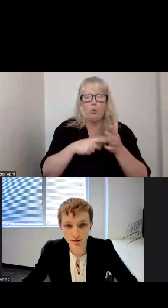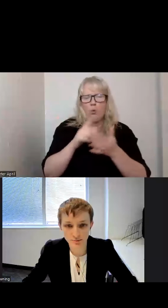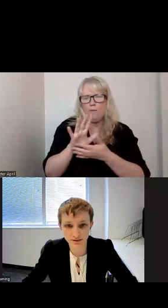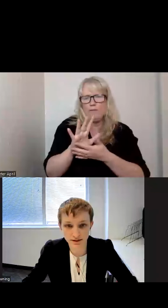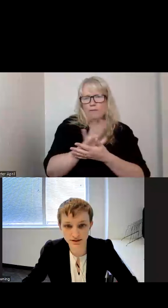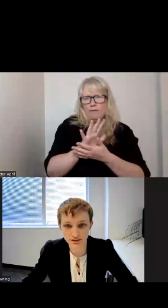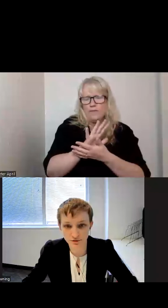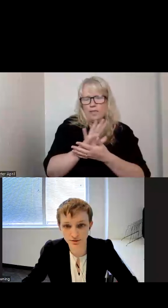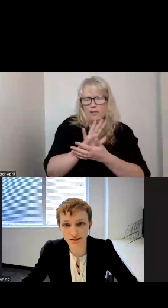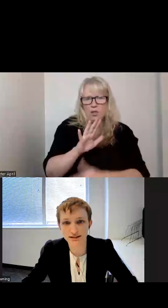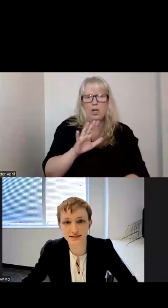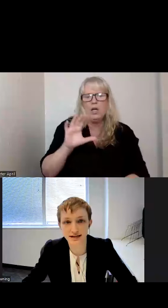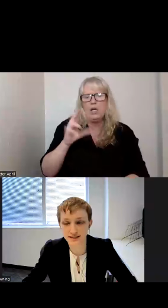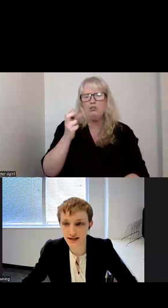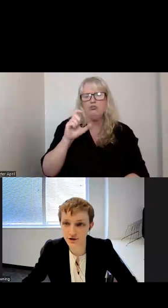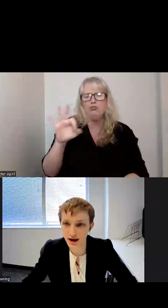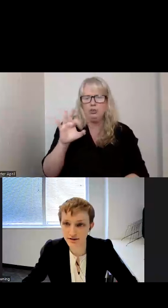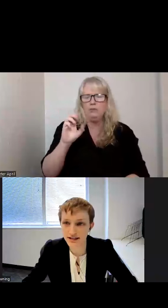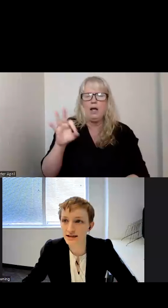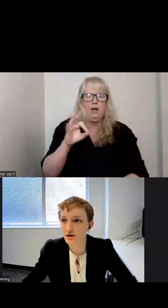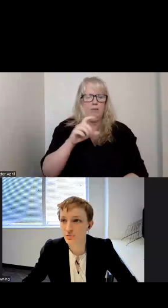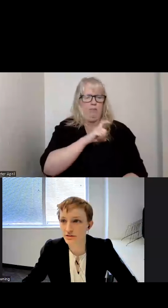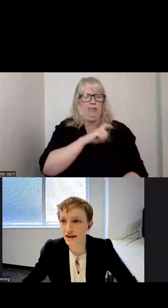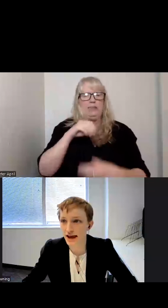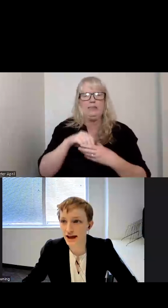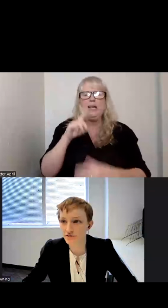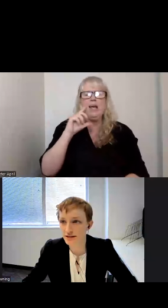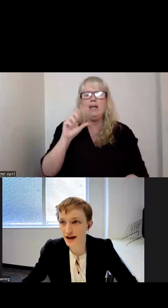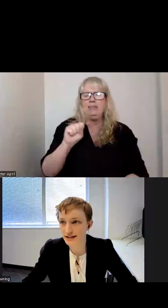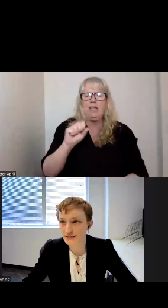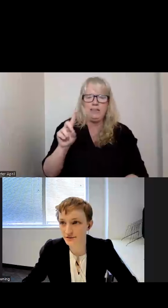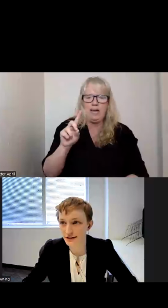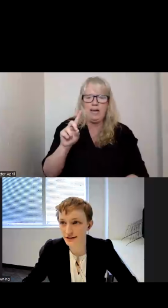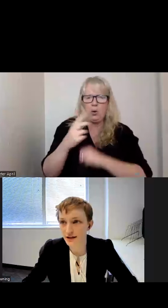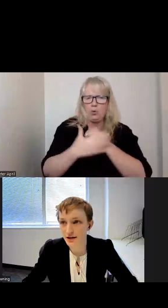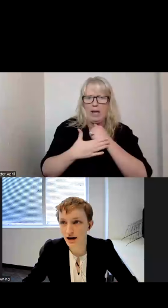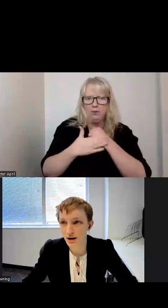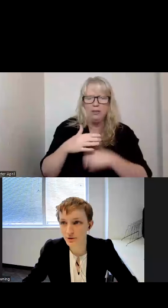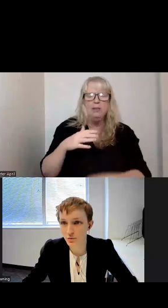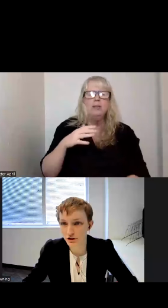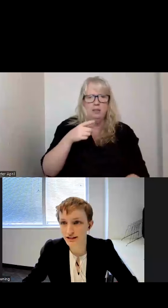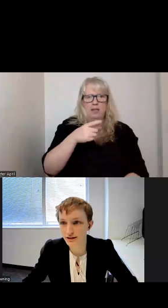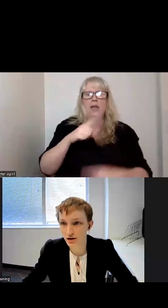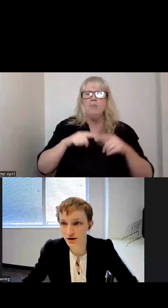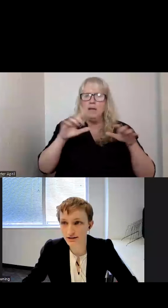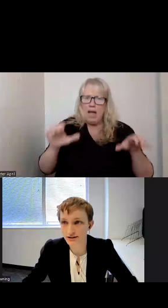FROM THE CHIEF OF POLICE IN SAN DIEGO COUNTY WHERE THEY HAVE BEEN WORKING ON